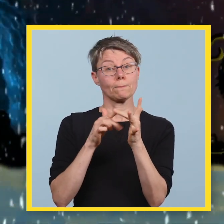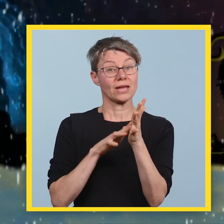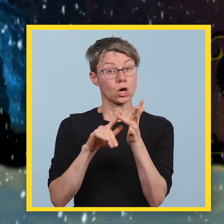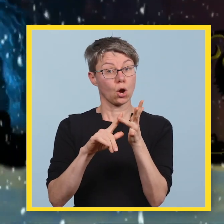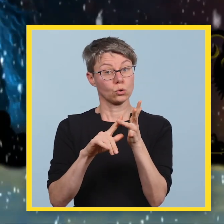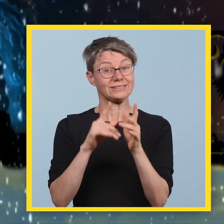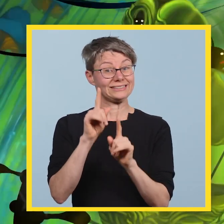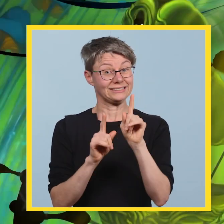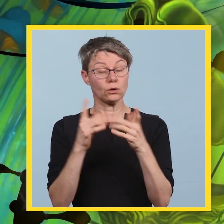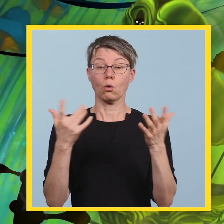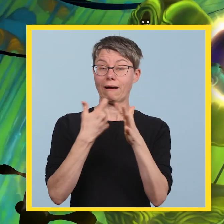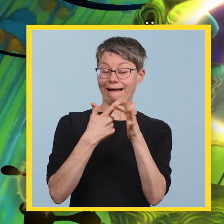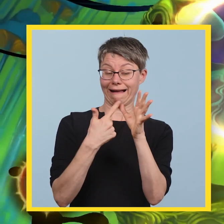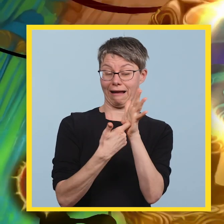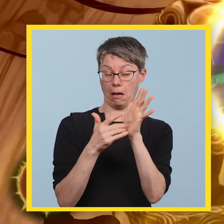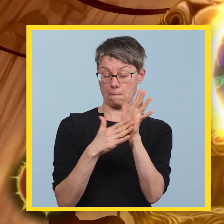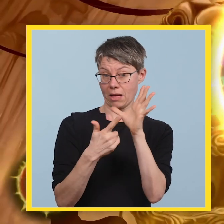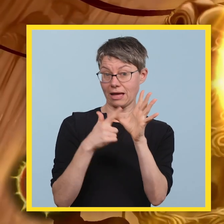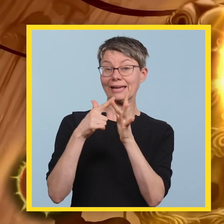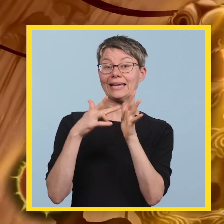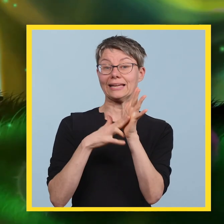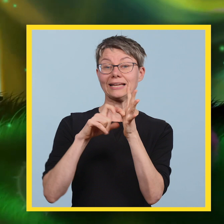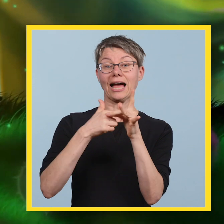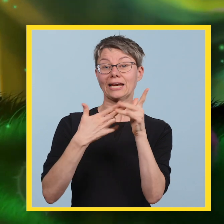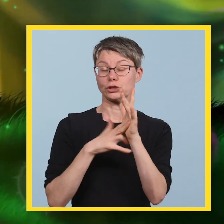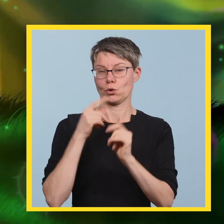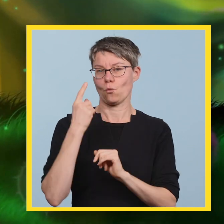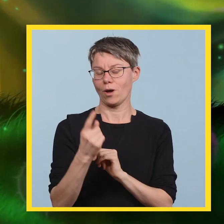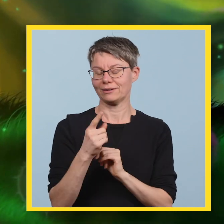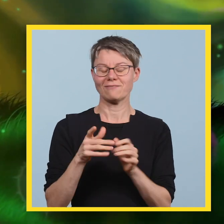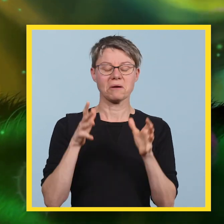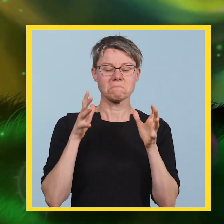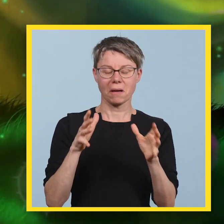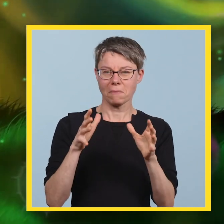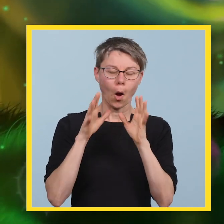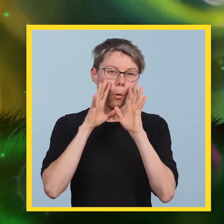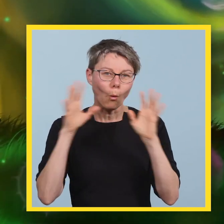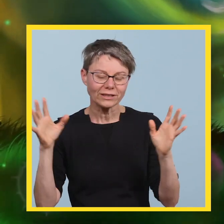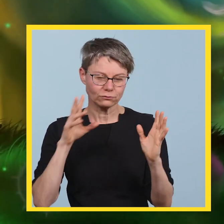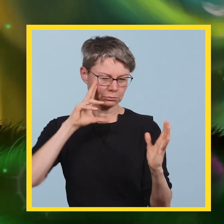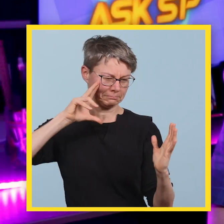all games that delight in the weird and wonderful, with some stunning art and nice puzzling.